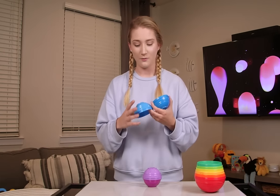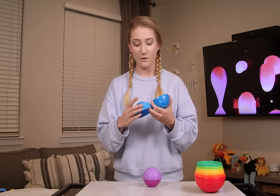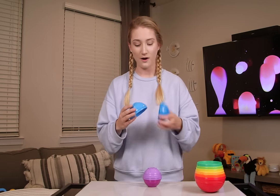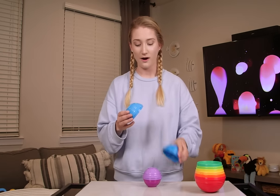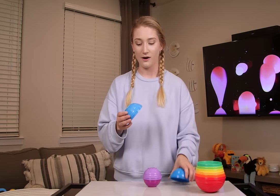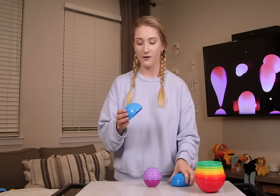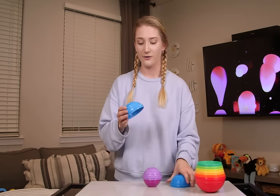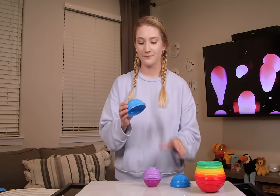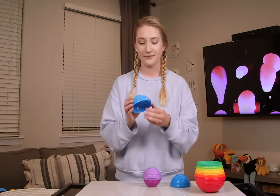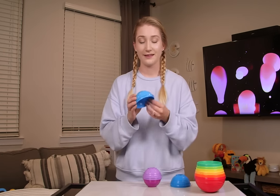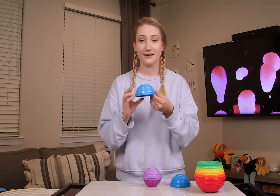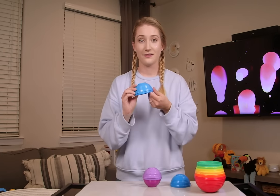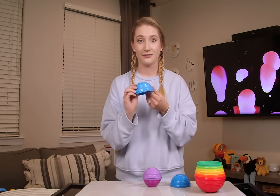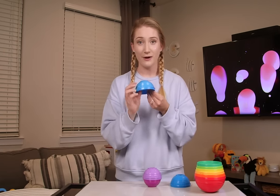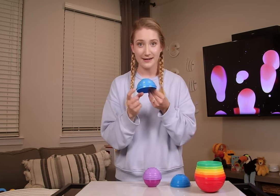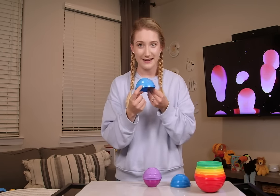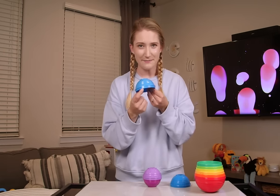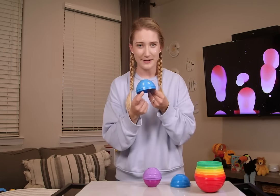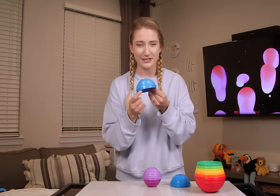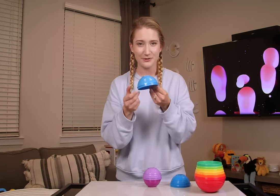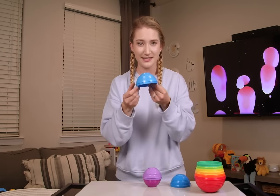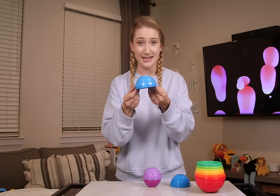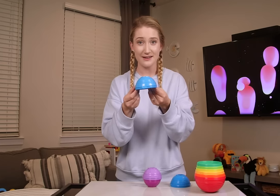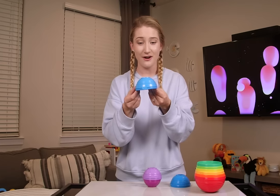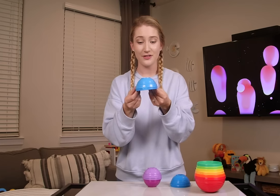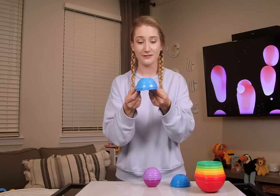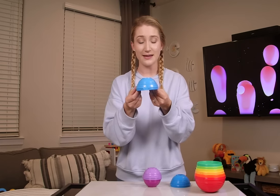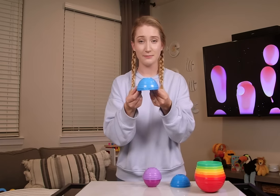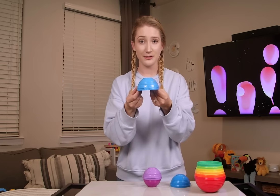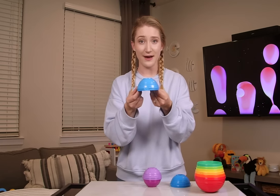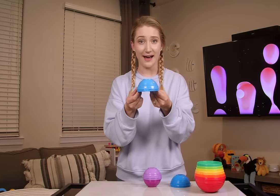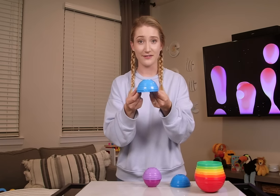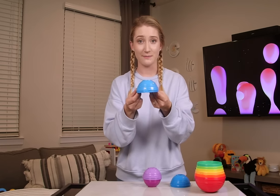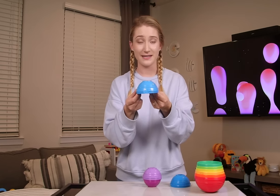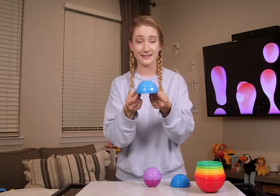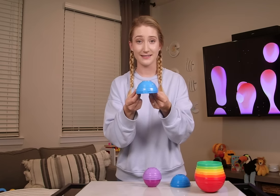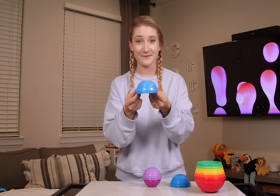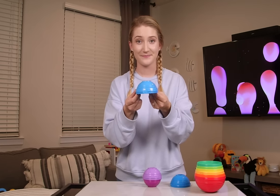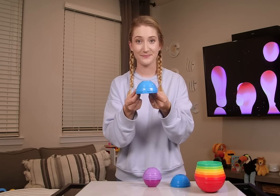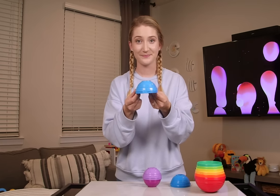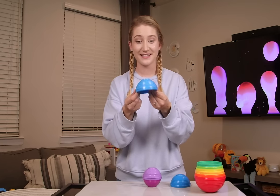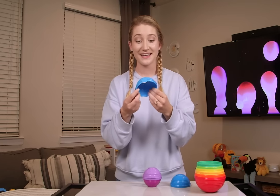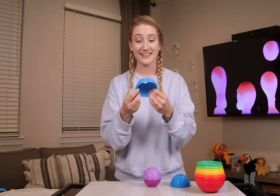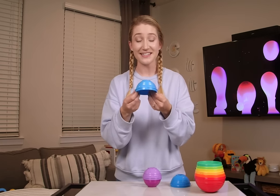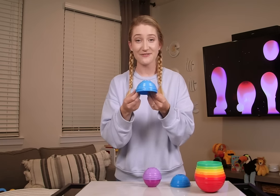Whoa. What number do you see on the light blue half of the piece? That's right!